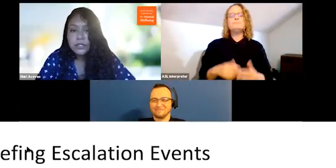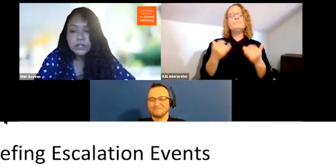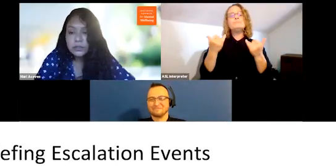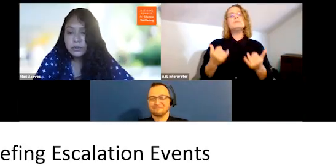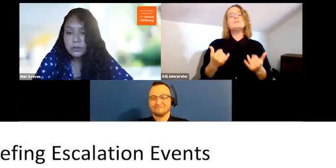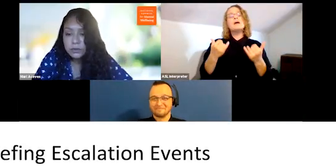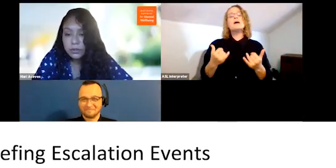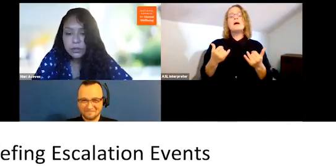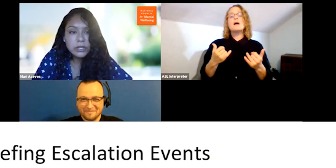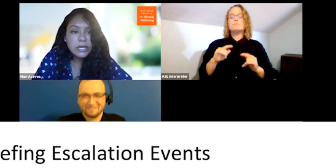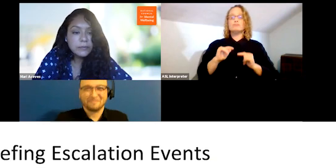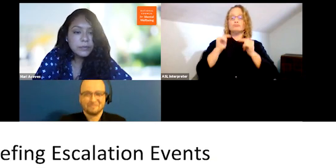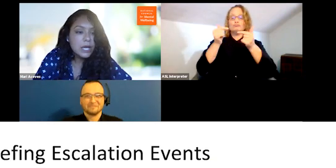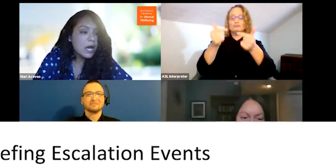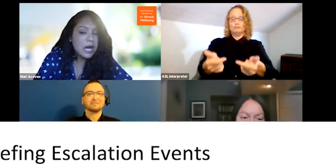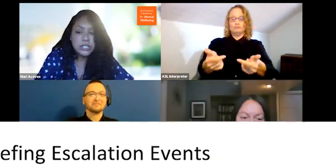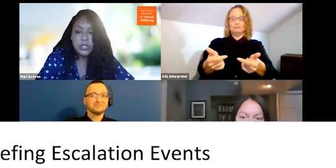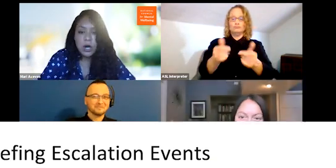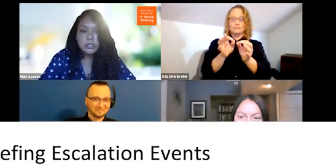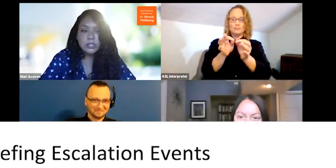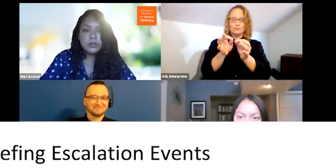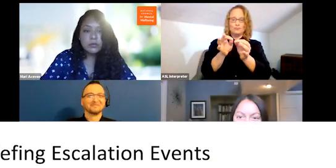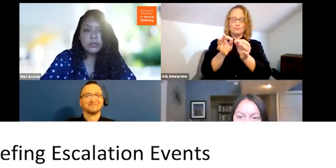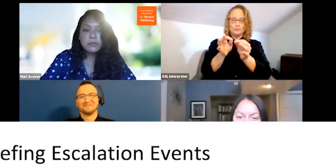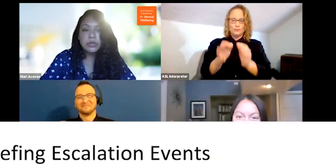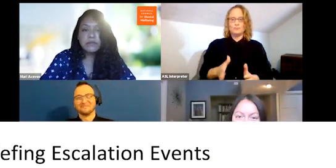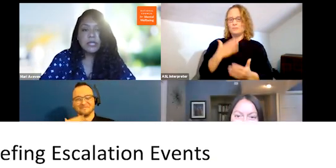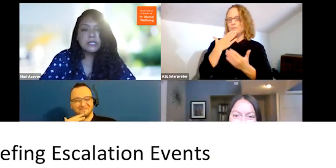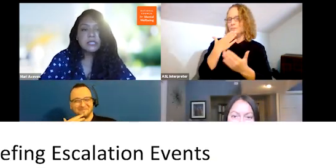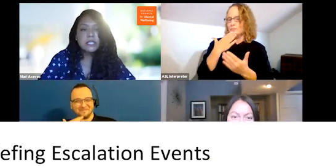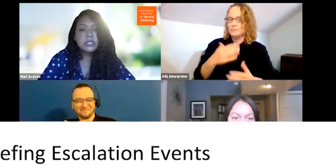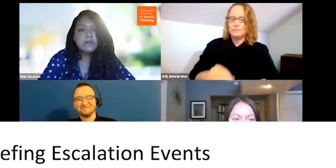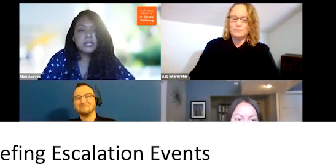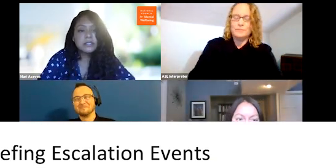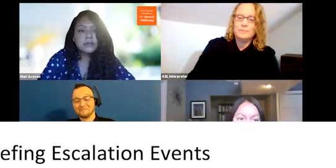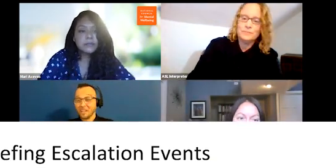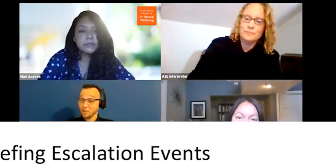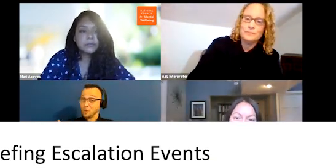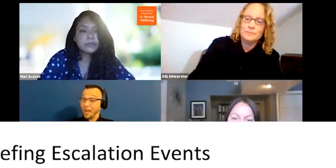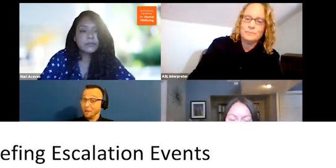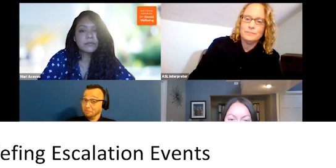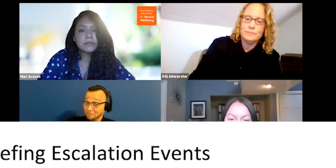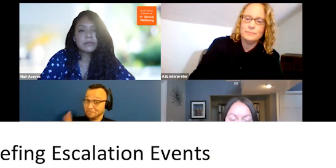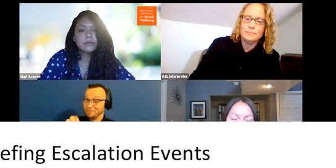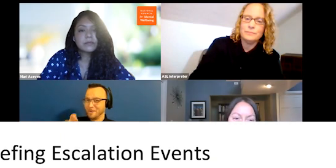that might help you get to a solution without feeling these intense experiences.